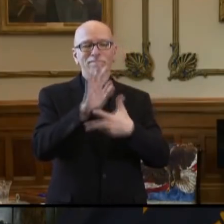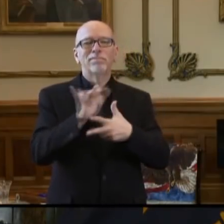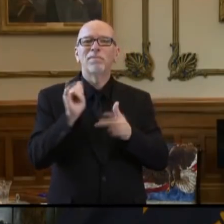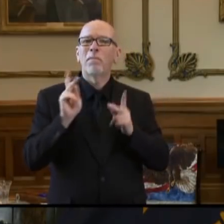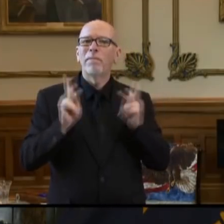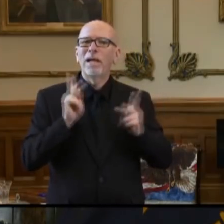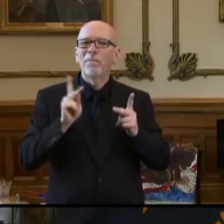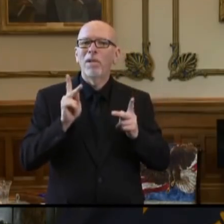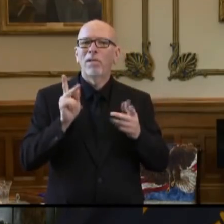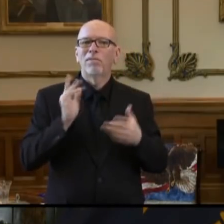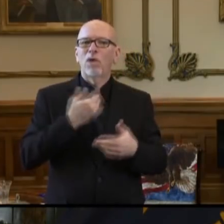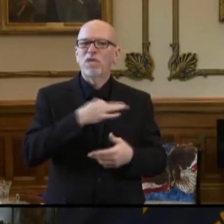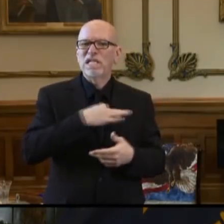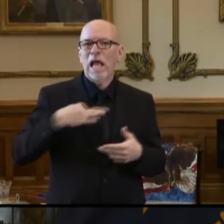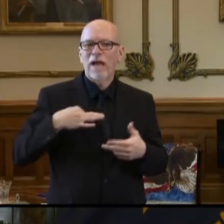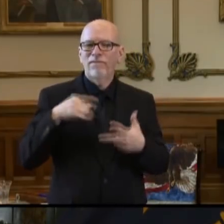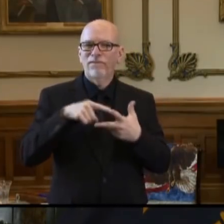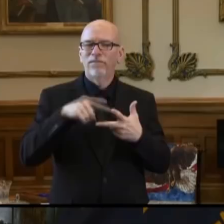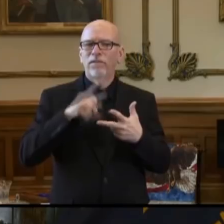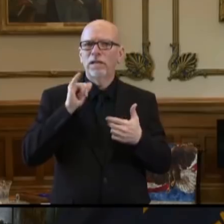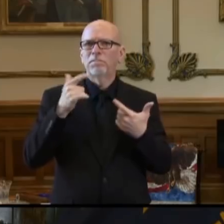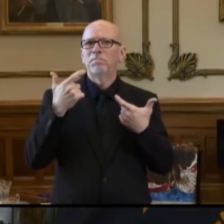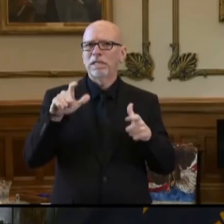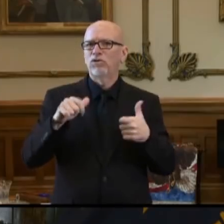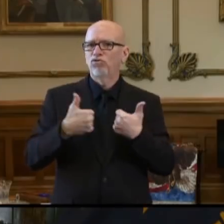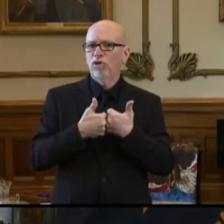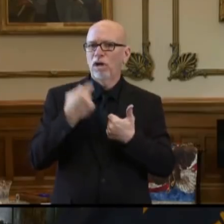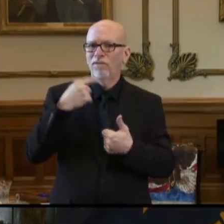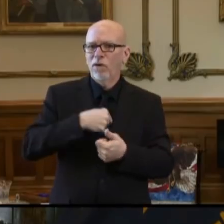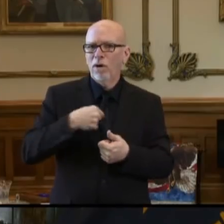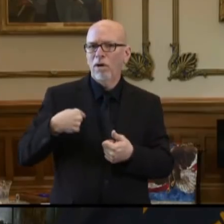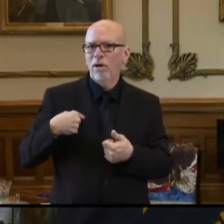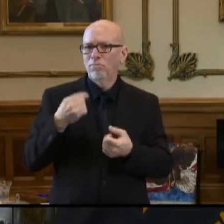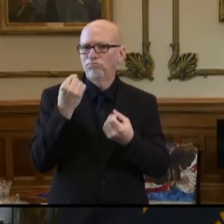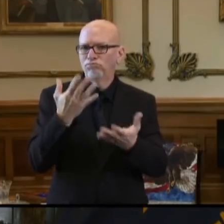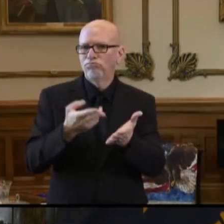CAPACITY MOVING FROM THE SPACE PIECE OF IT. I MENTIONED PEOPLE